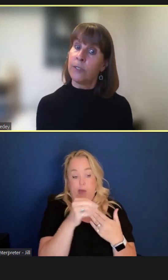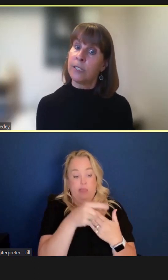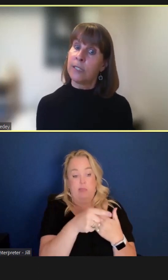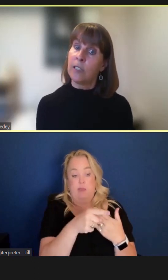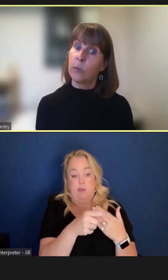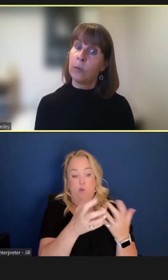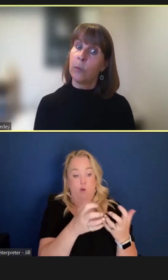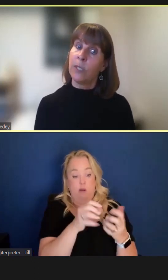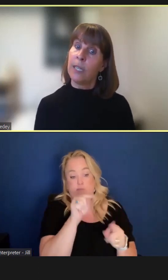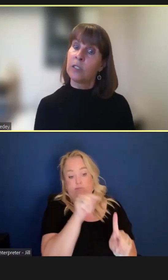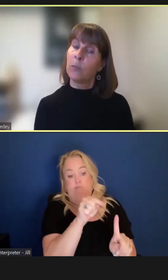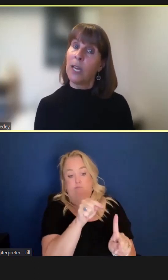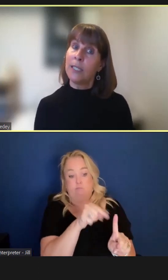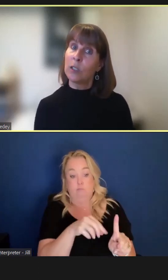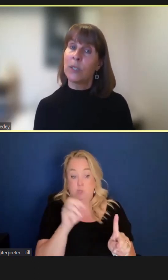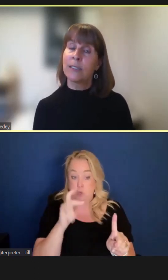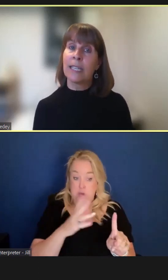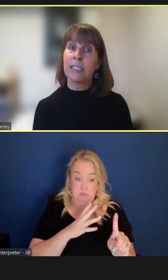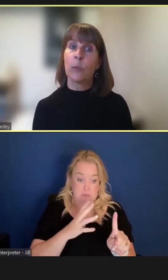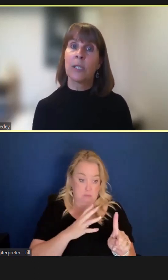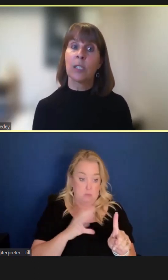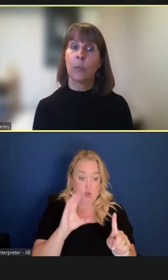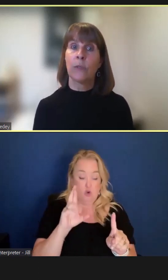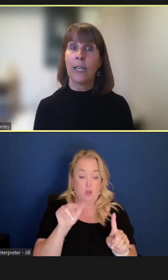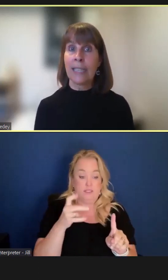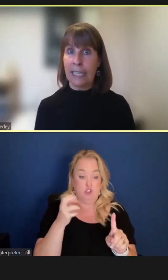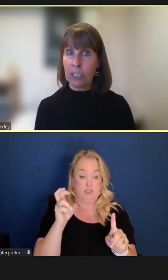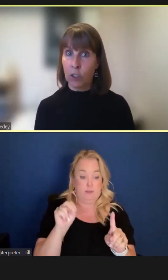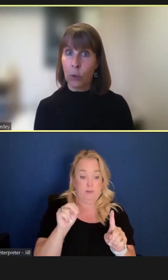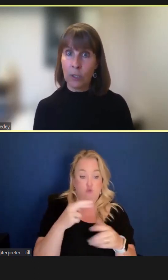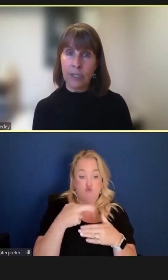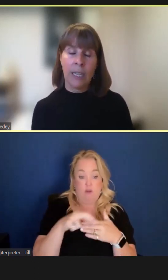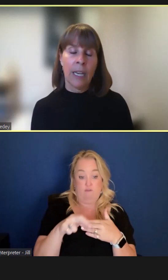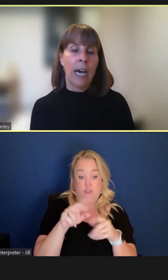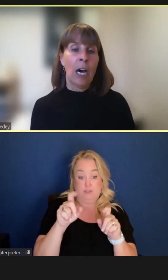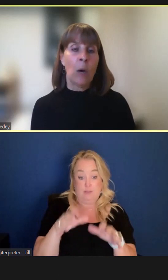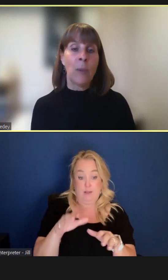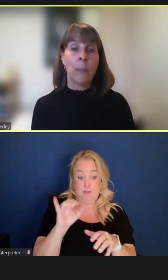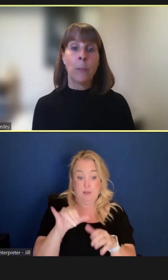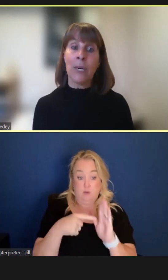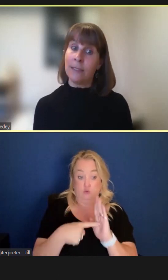assessment would be next best because that typic provides age scores um but in